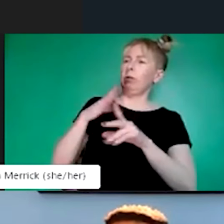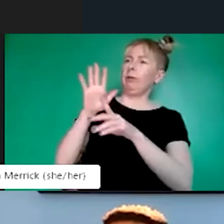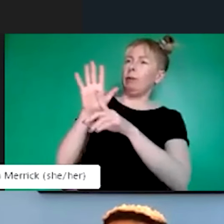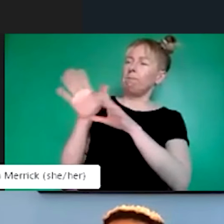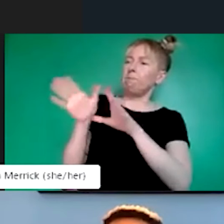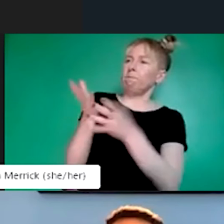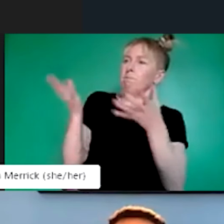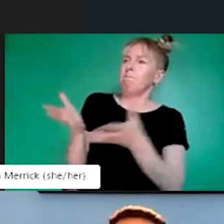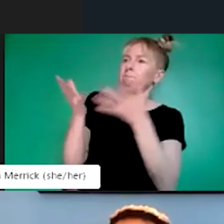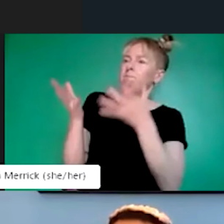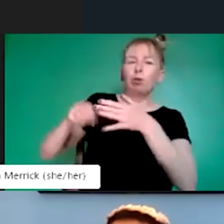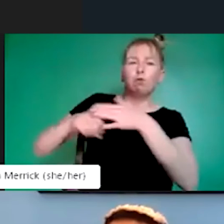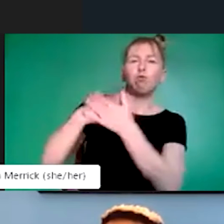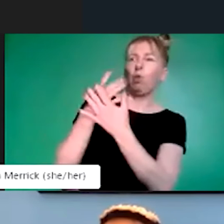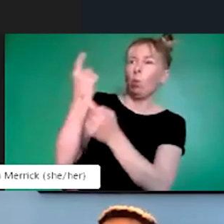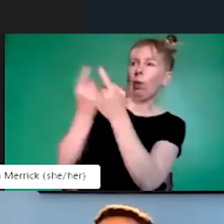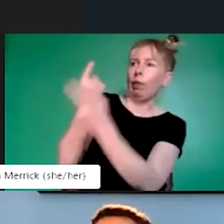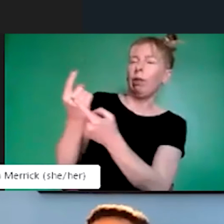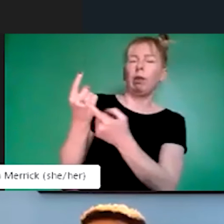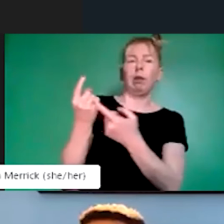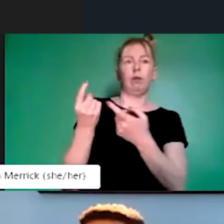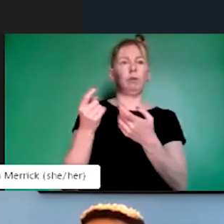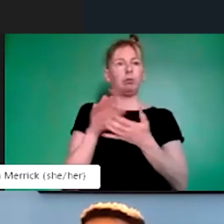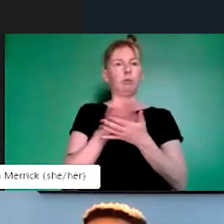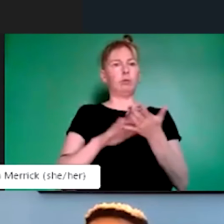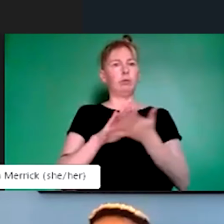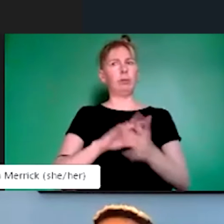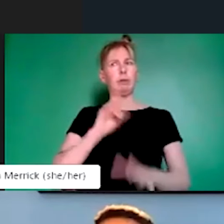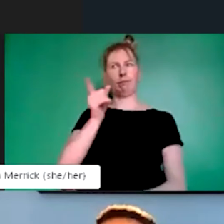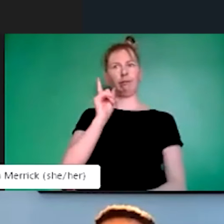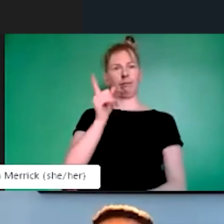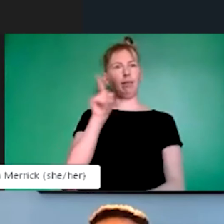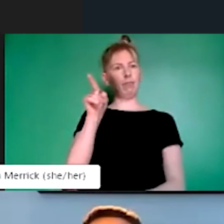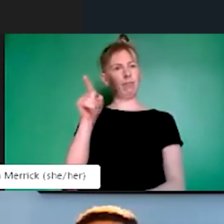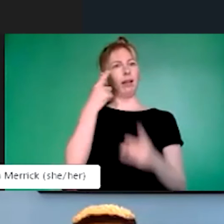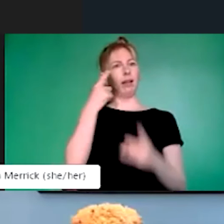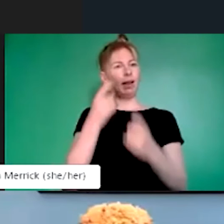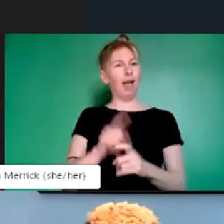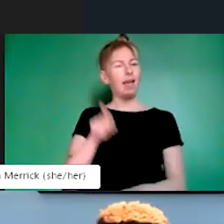figuring out like what capabilities you need, rather than like, what they think you need,